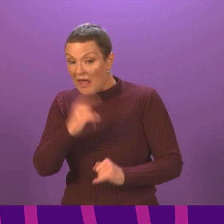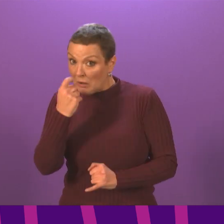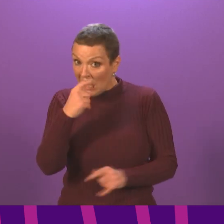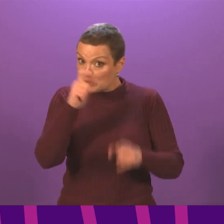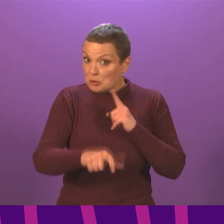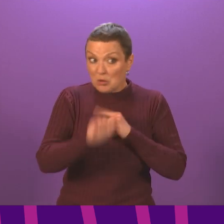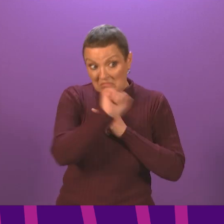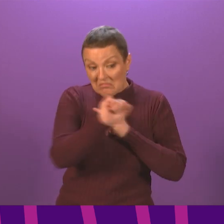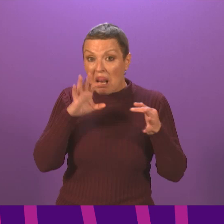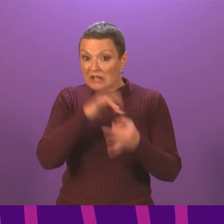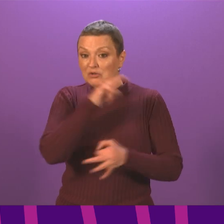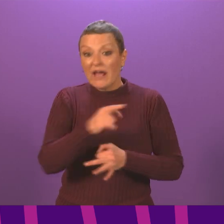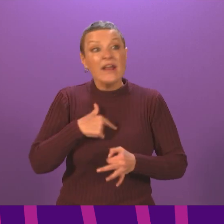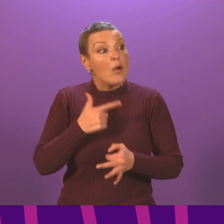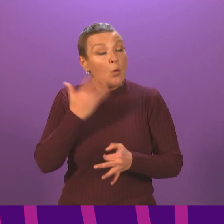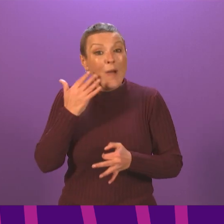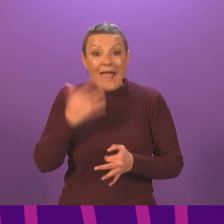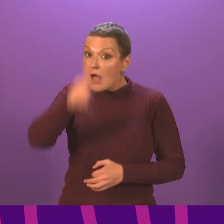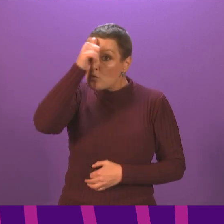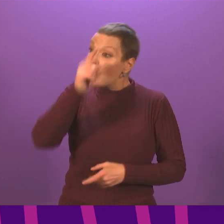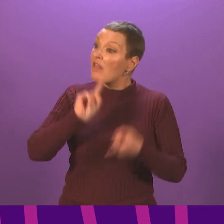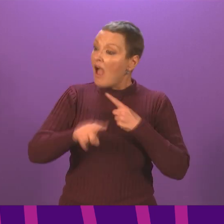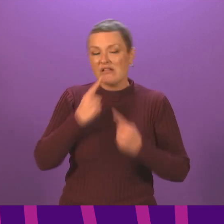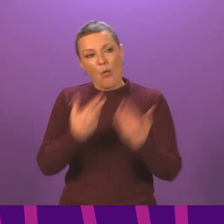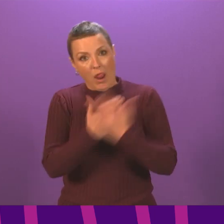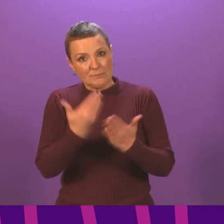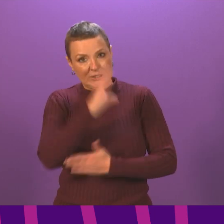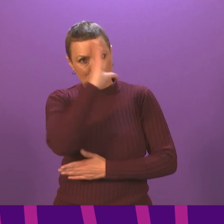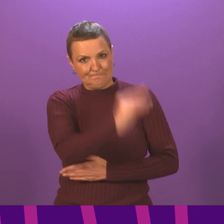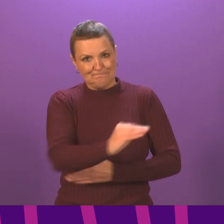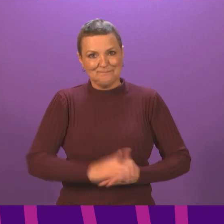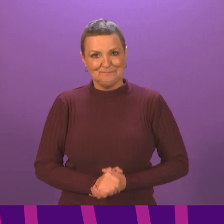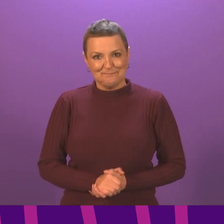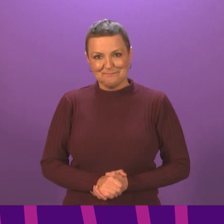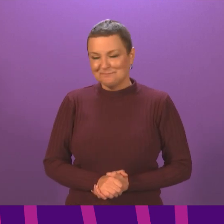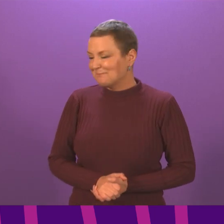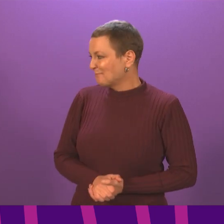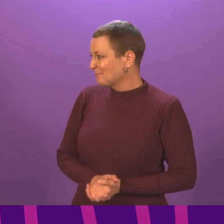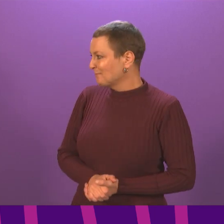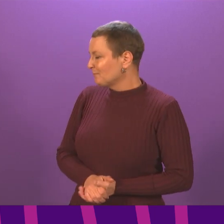that we can do in that regard and, once we have reached a view, I will update Mr Greene.